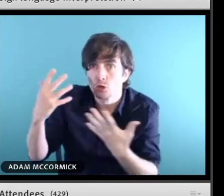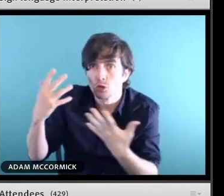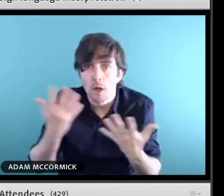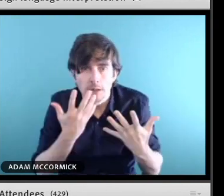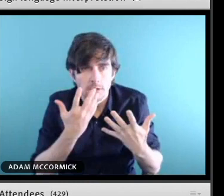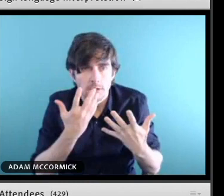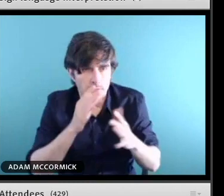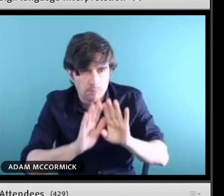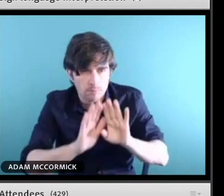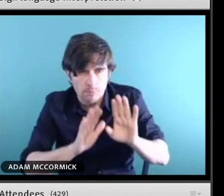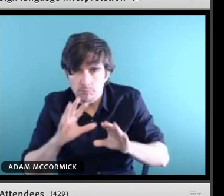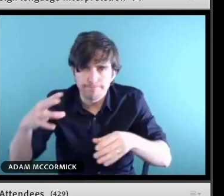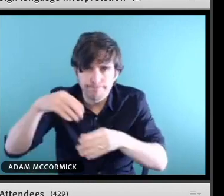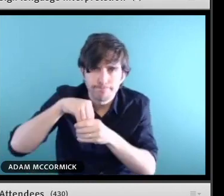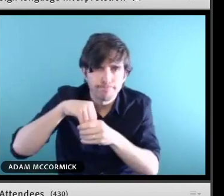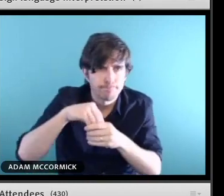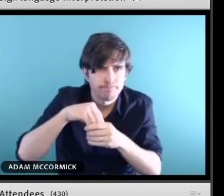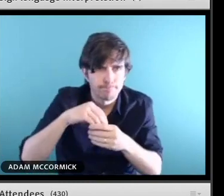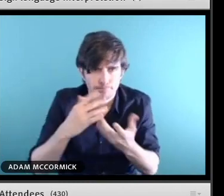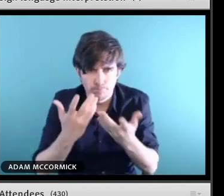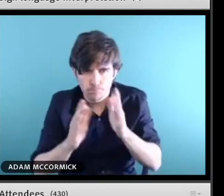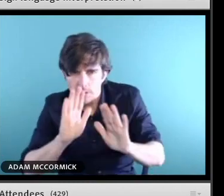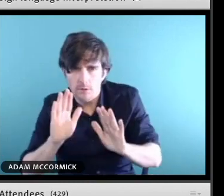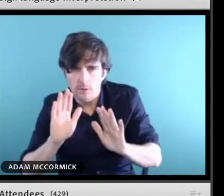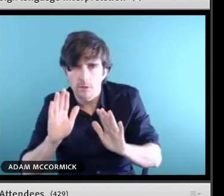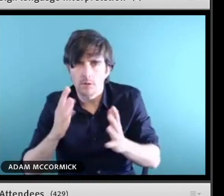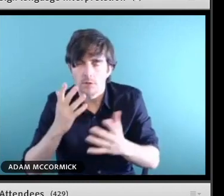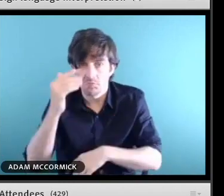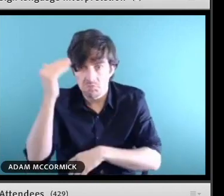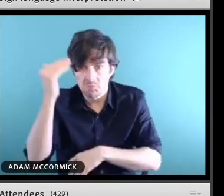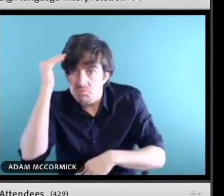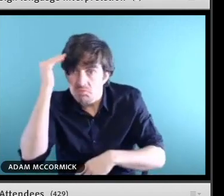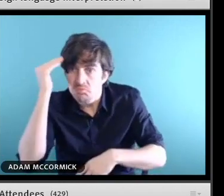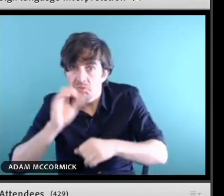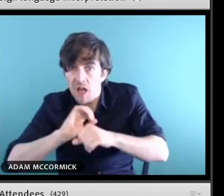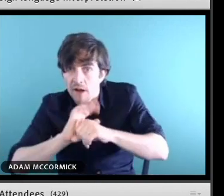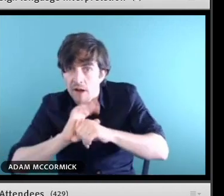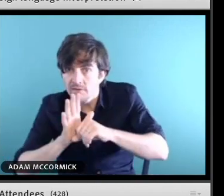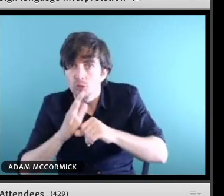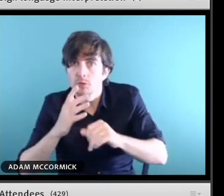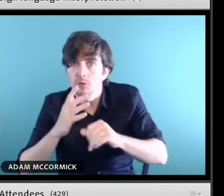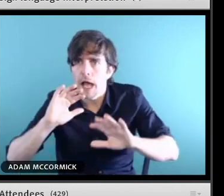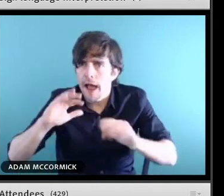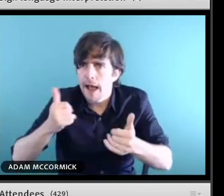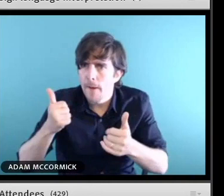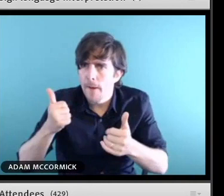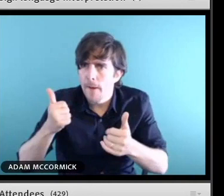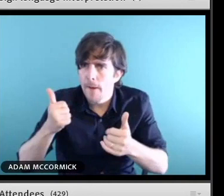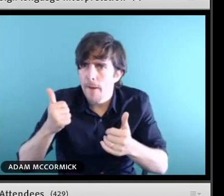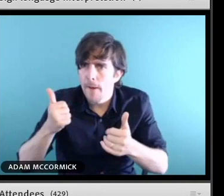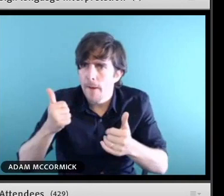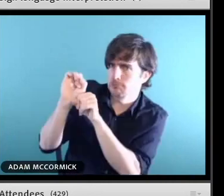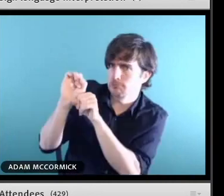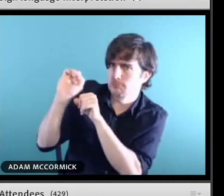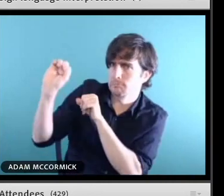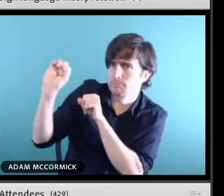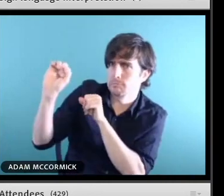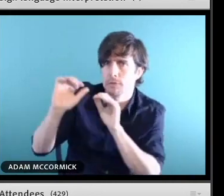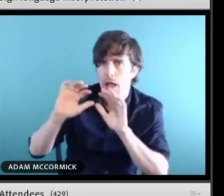discussions with executives, committee members or the organizations that are based in .